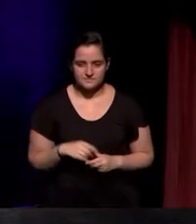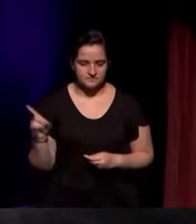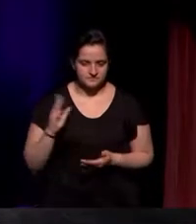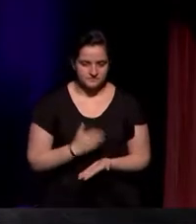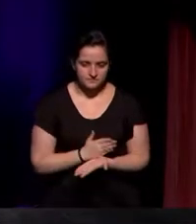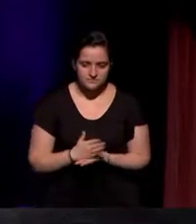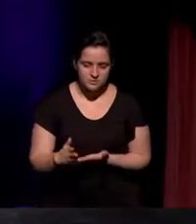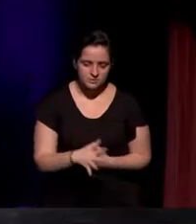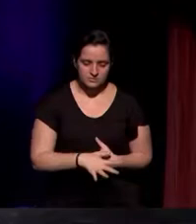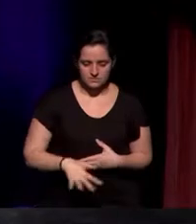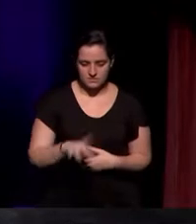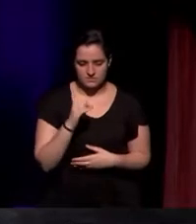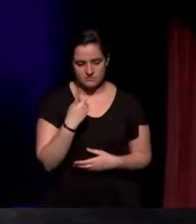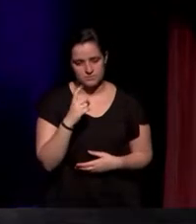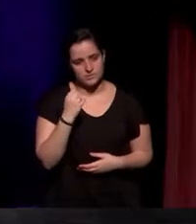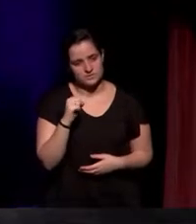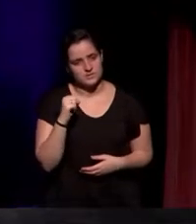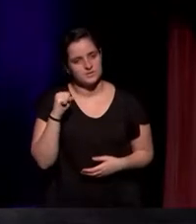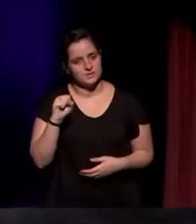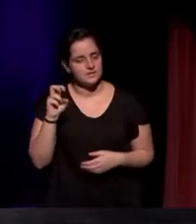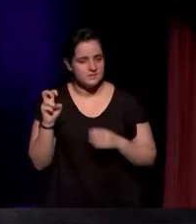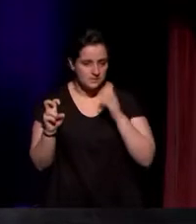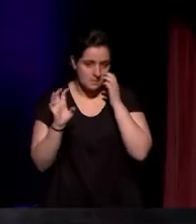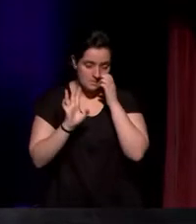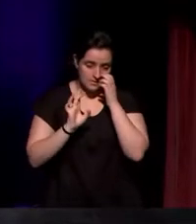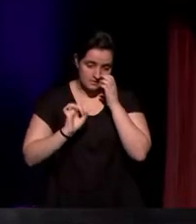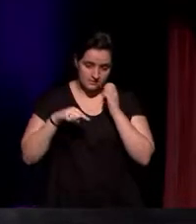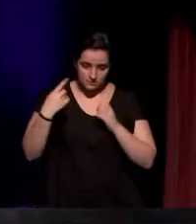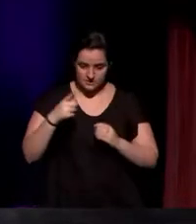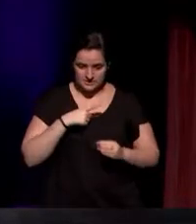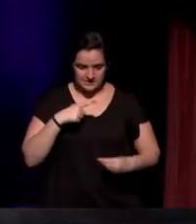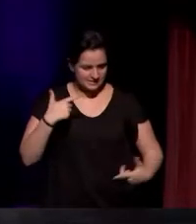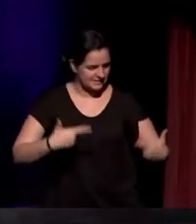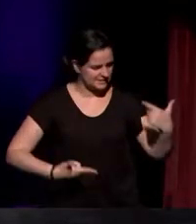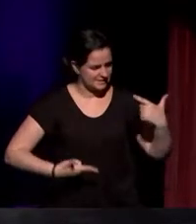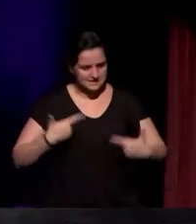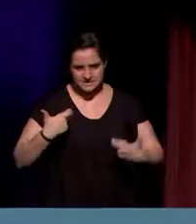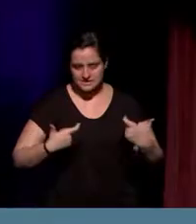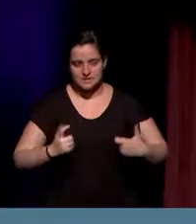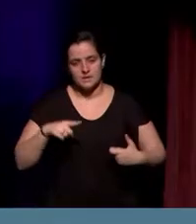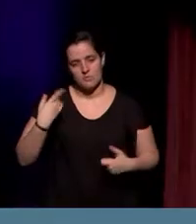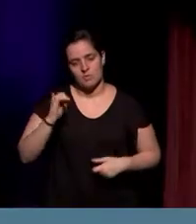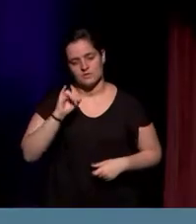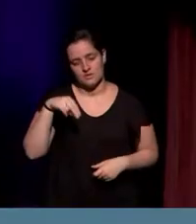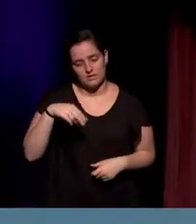from 1885, but then it was the armed struggle, and, after independence, we also had